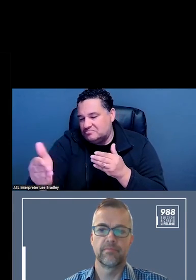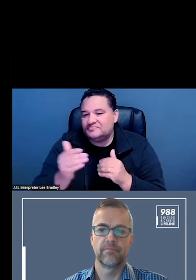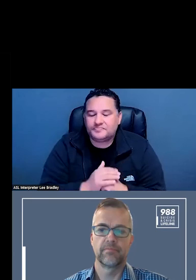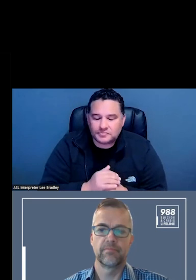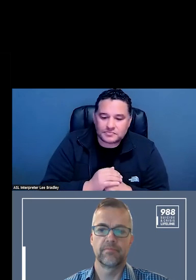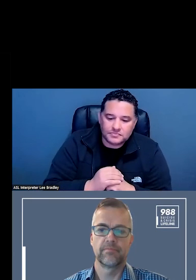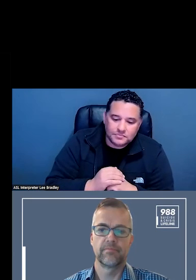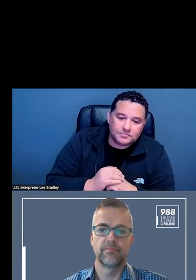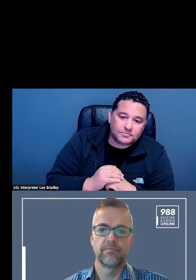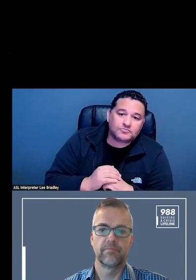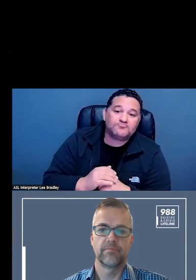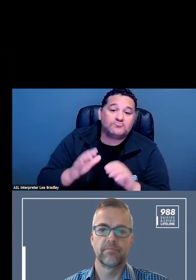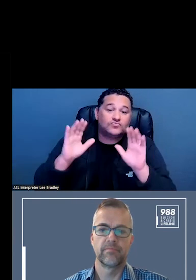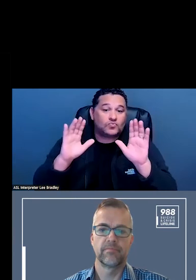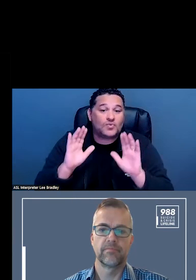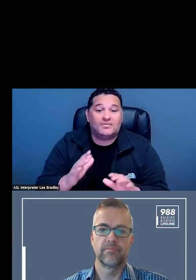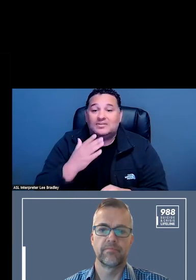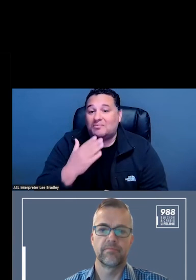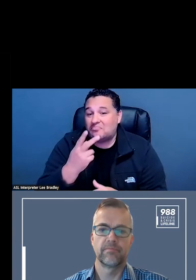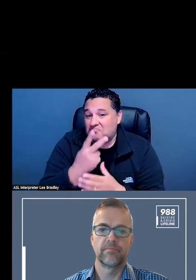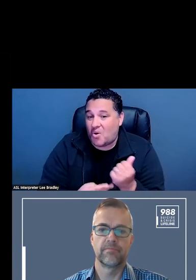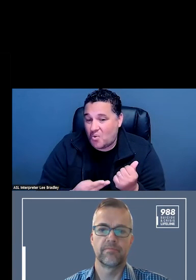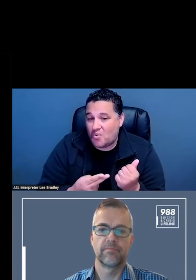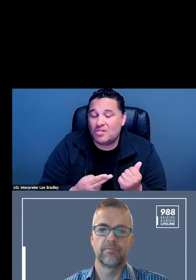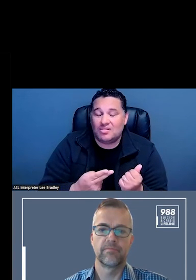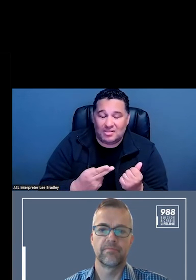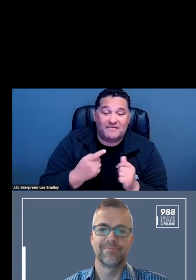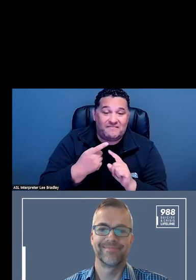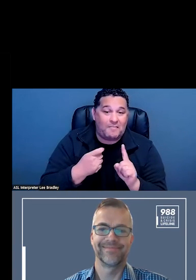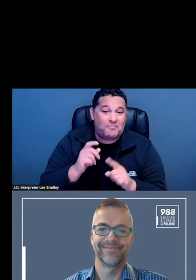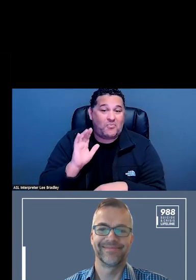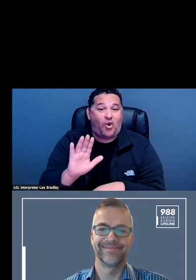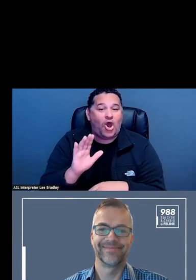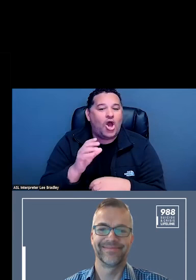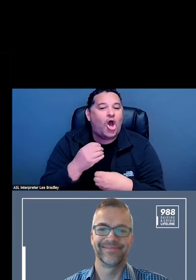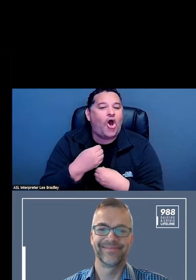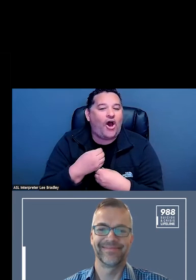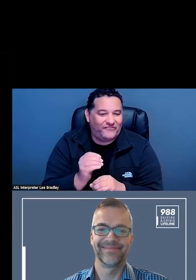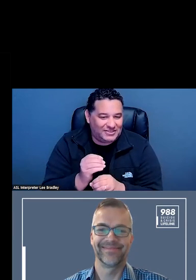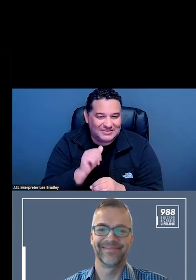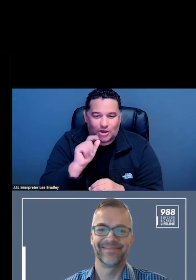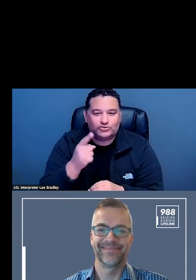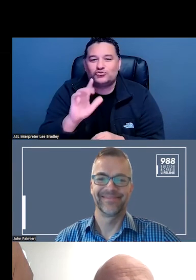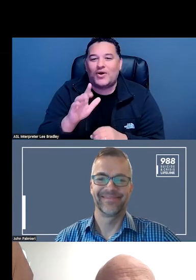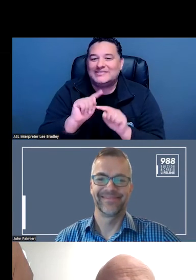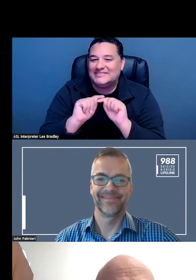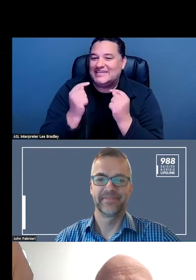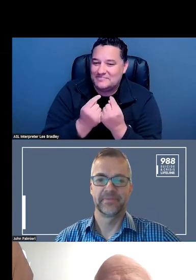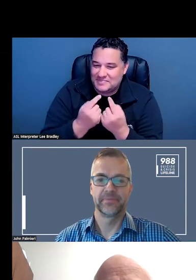MORE AND IN THE NOT TOO DISTANT FUTURE . > WONDERFUL. THANK YOU BOTH, RICHARD, JOHN